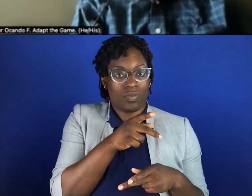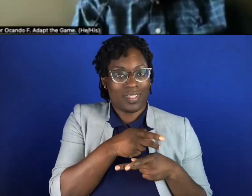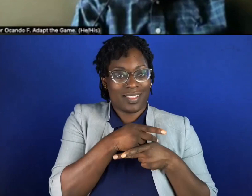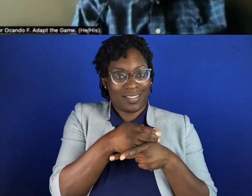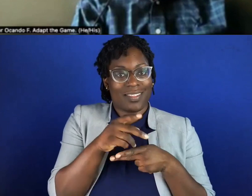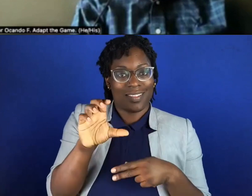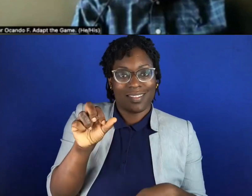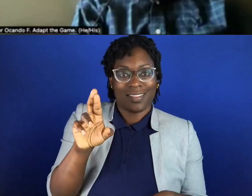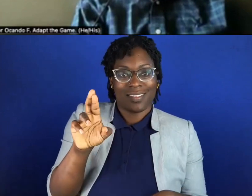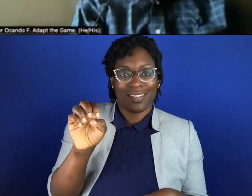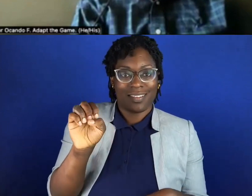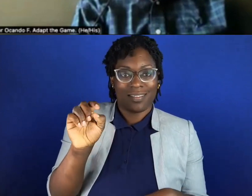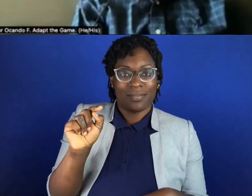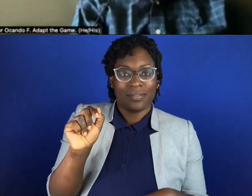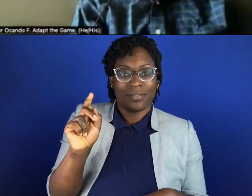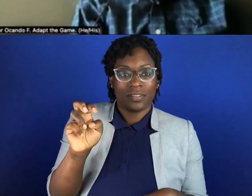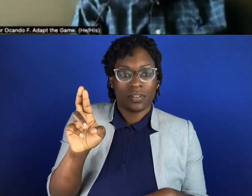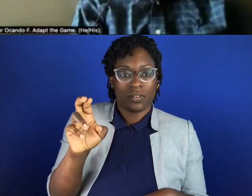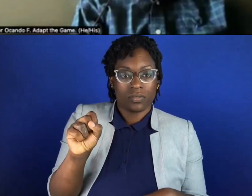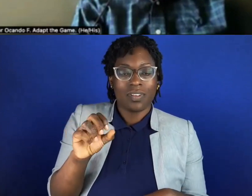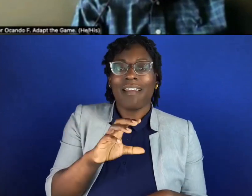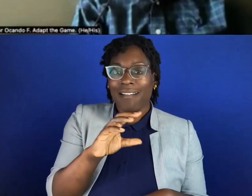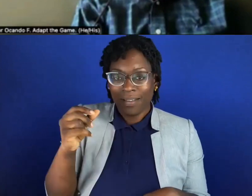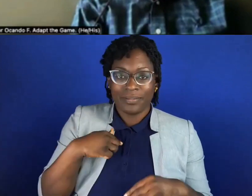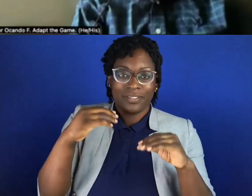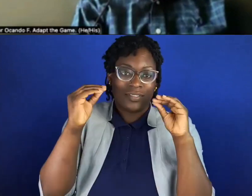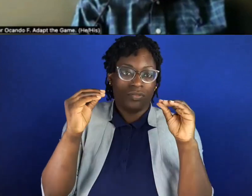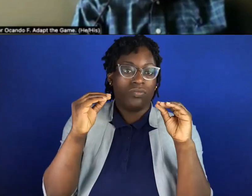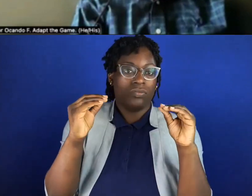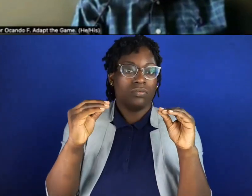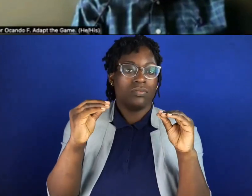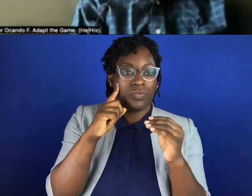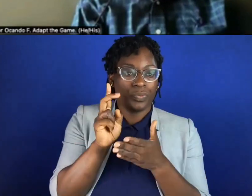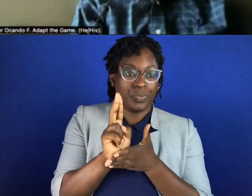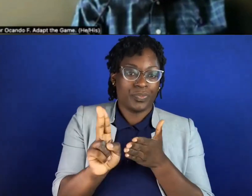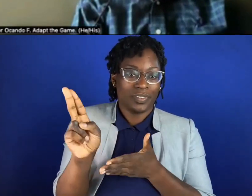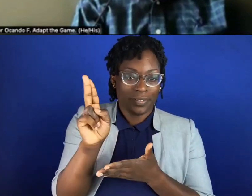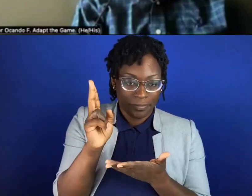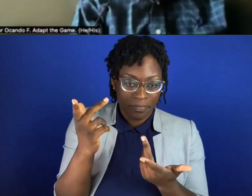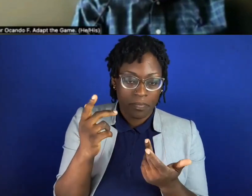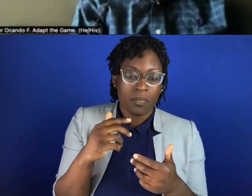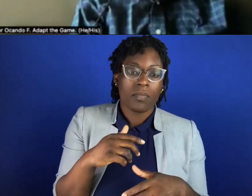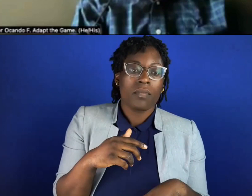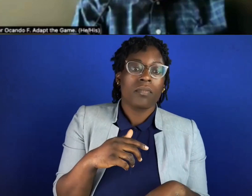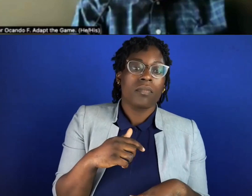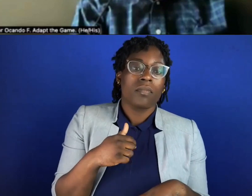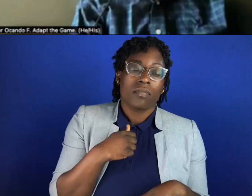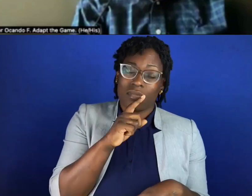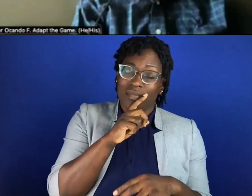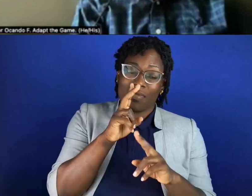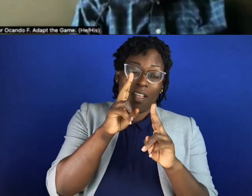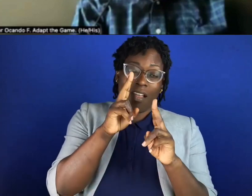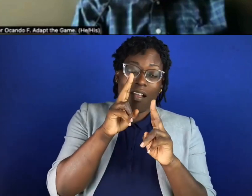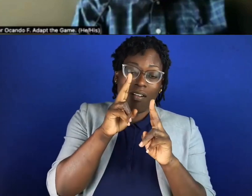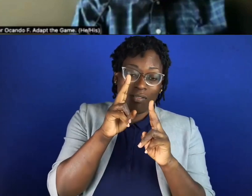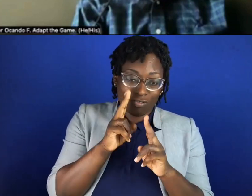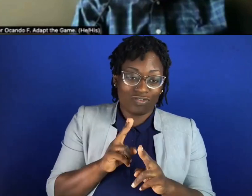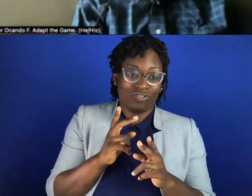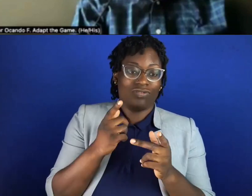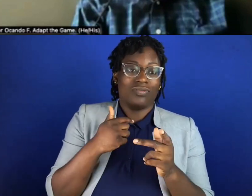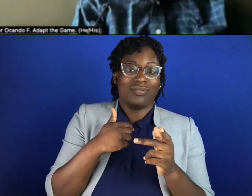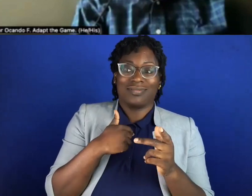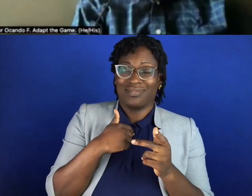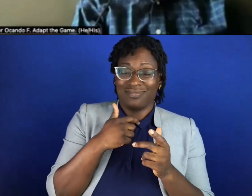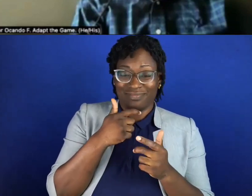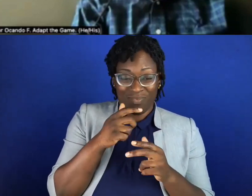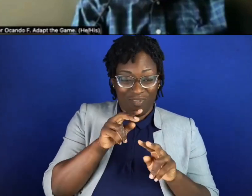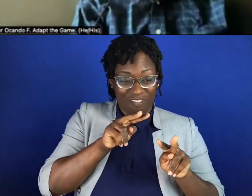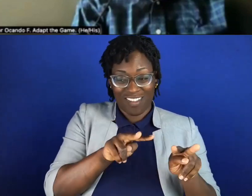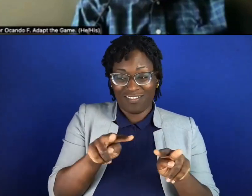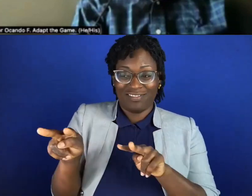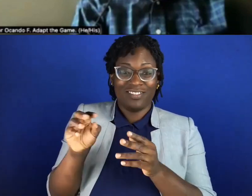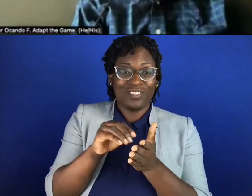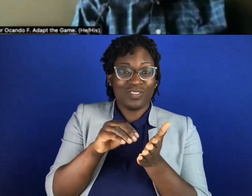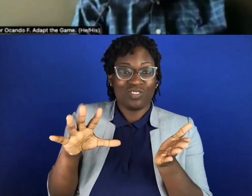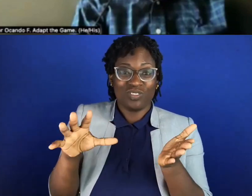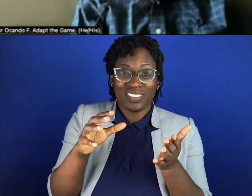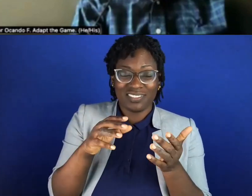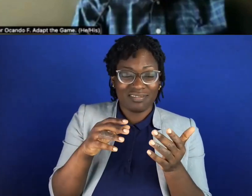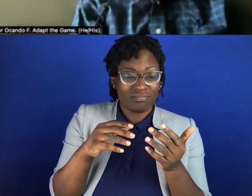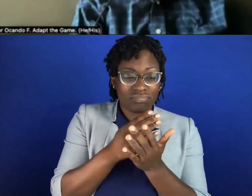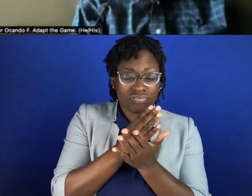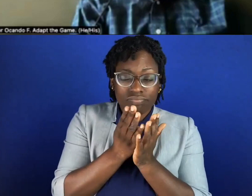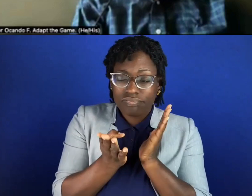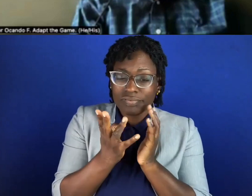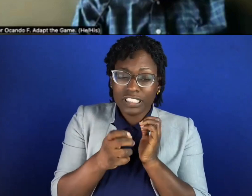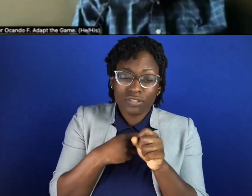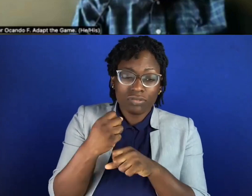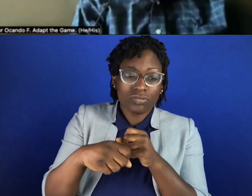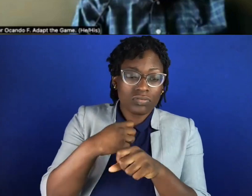and personal care takers. I have hired a lot of students over the years, and I teach them